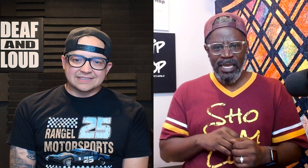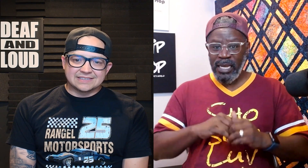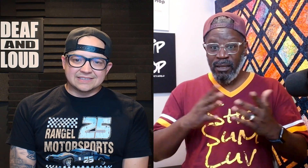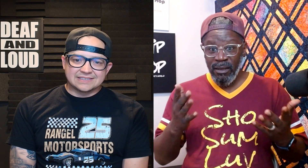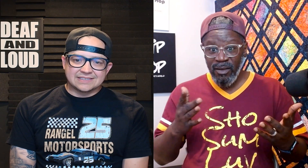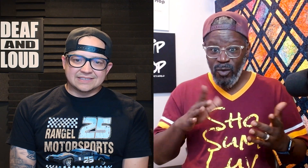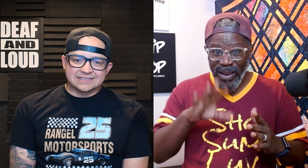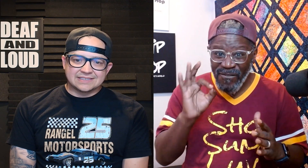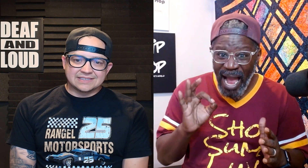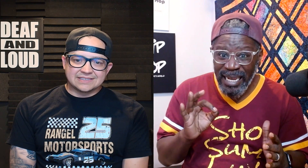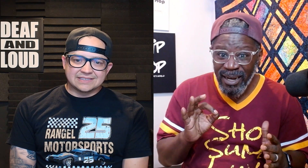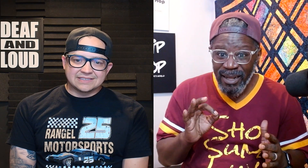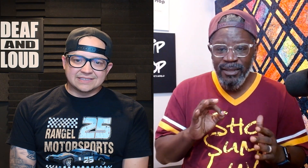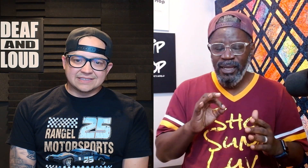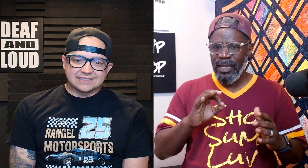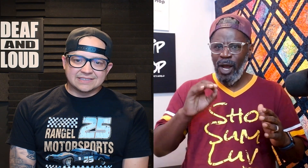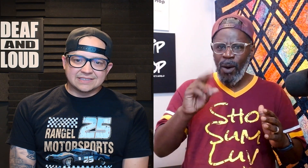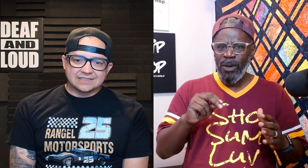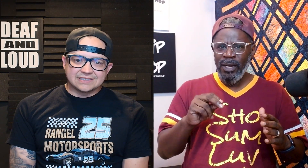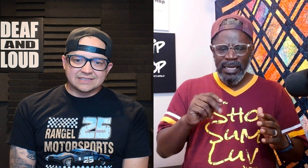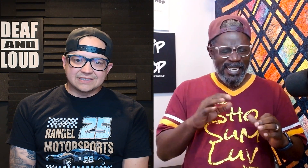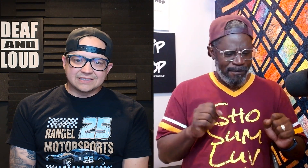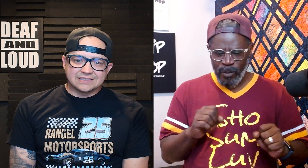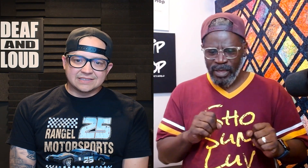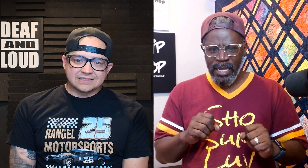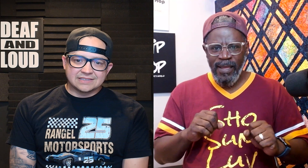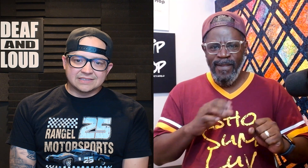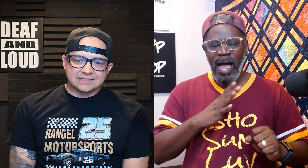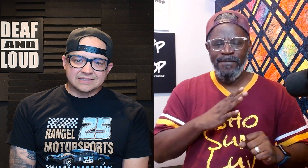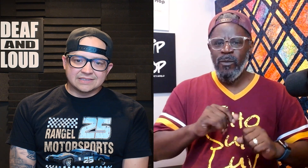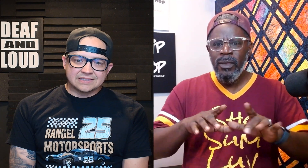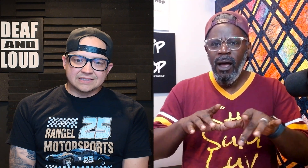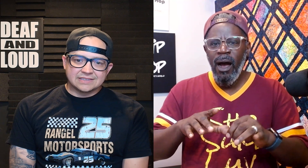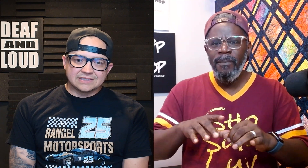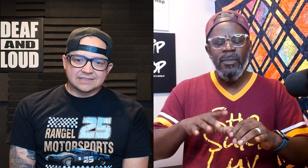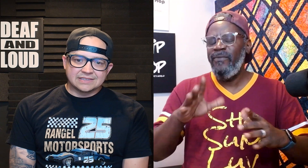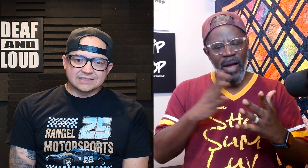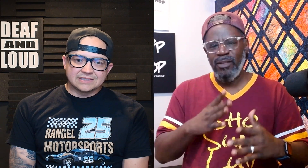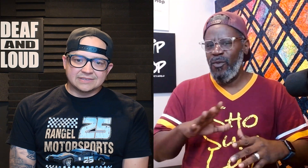He said, "You didn't find it?" I said no. He said, fine. Um, fine.